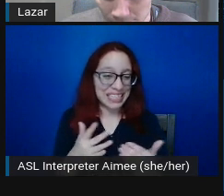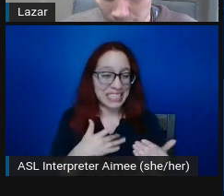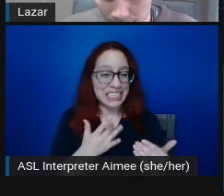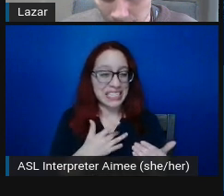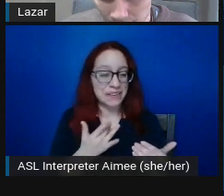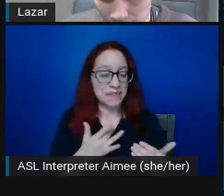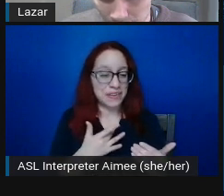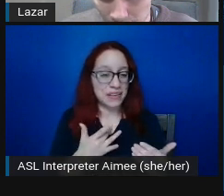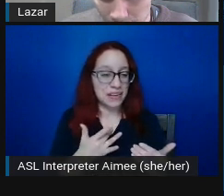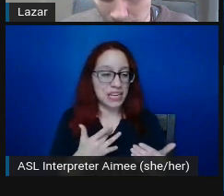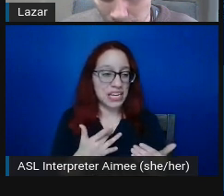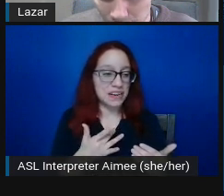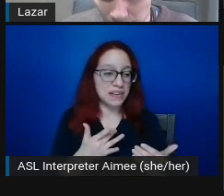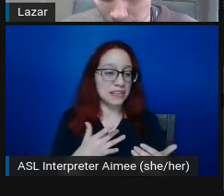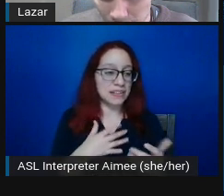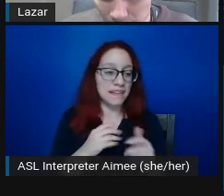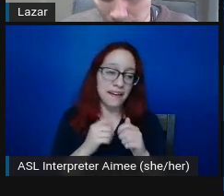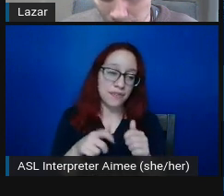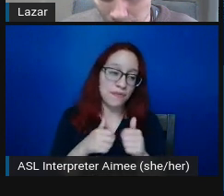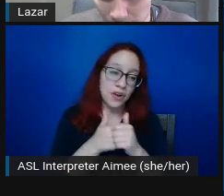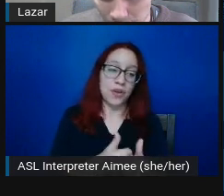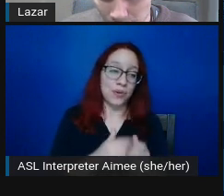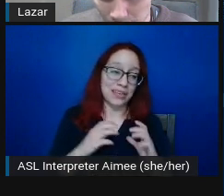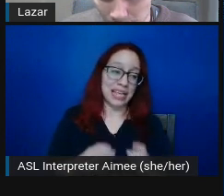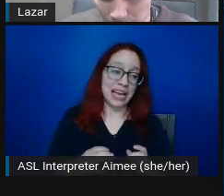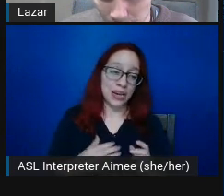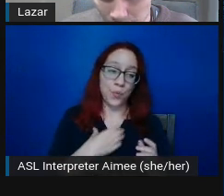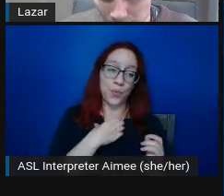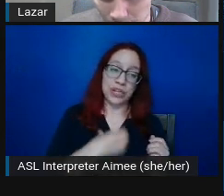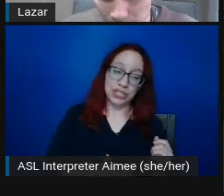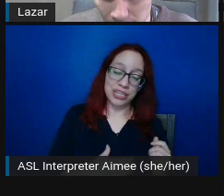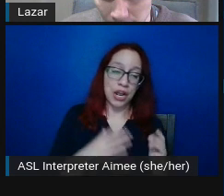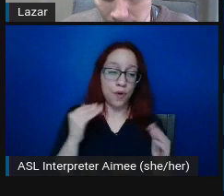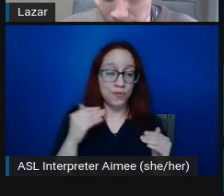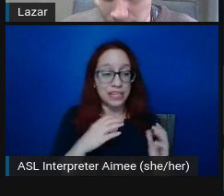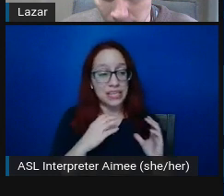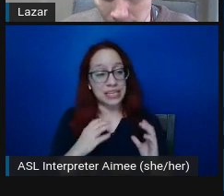of your customer and focus on that in hopes that the creative elements will be accessible.